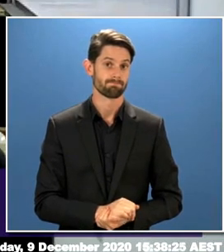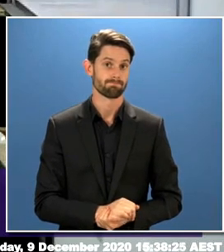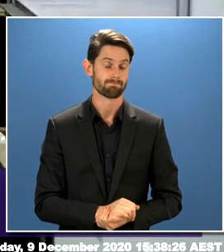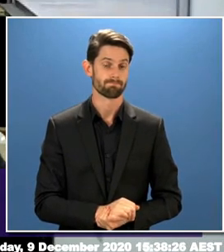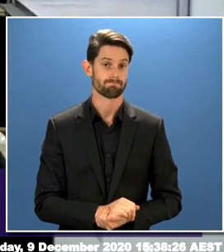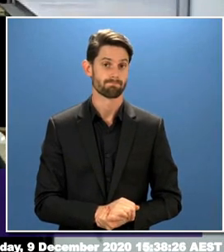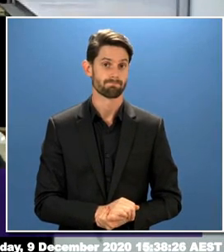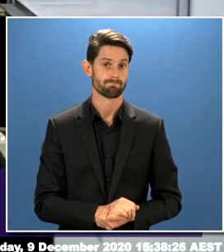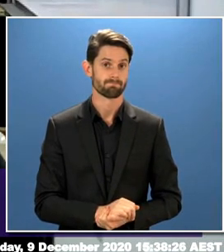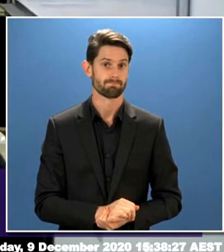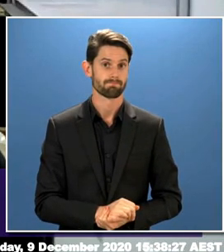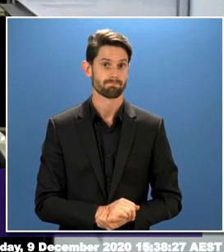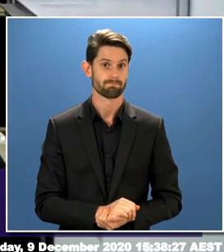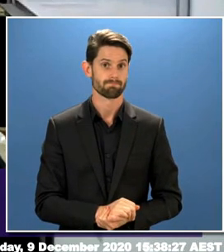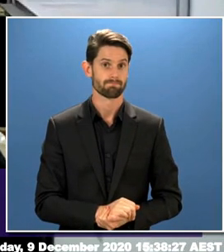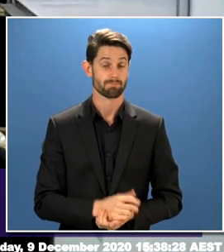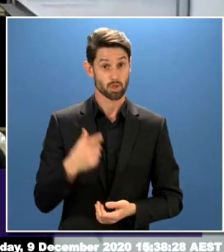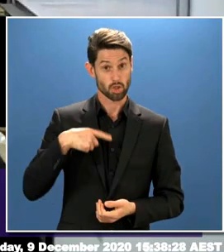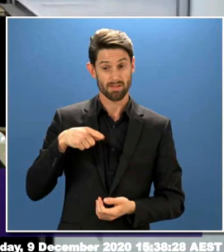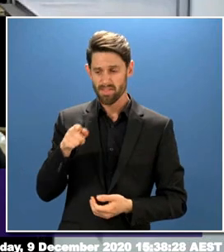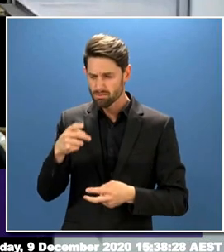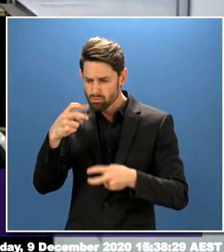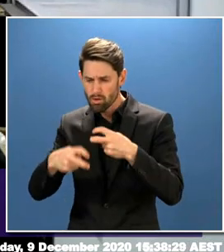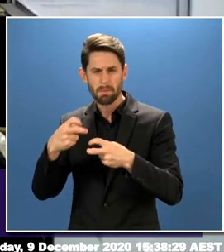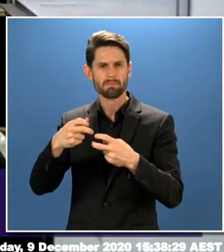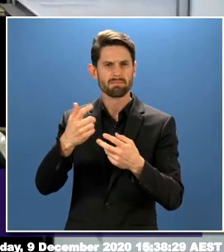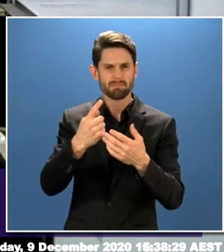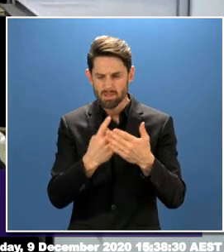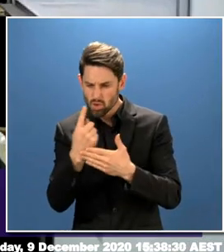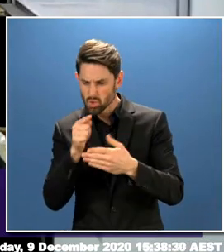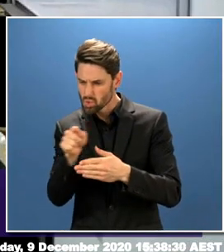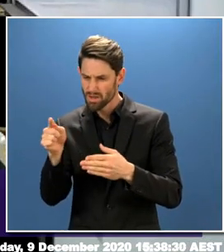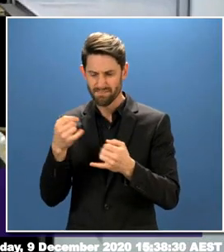the complexity, the health issues, there are not just one or two issues, it's a broad systemic problem.